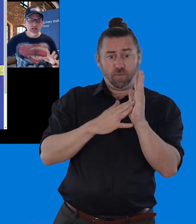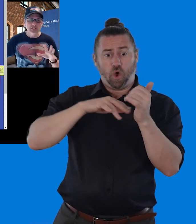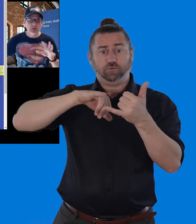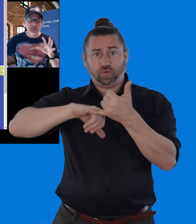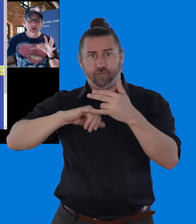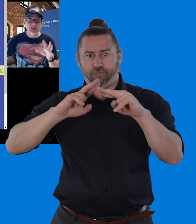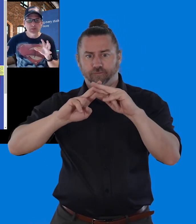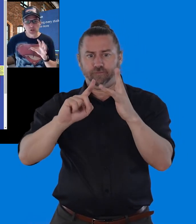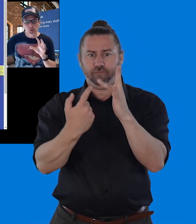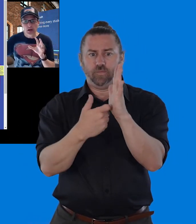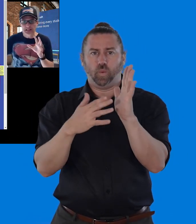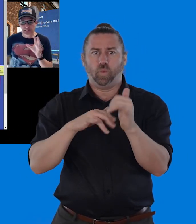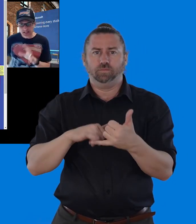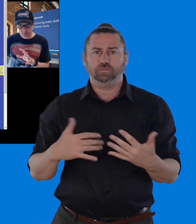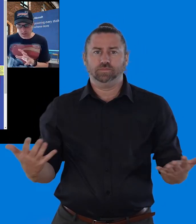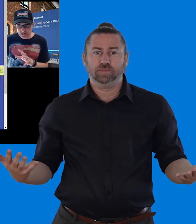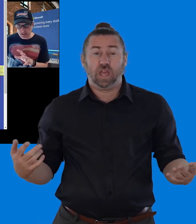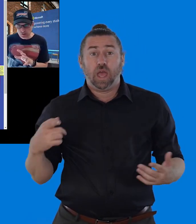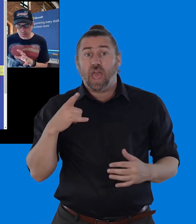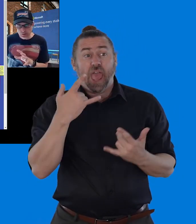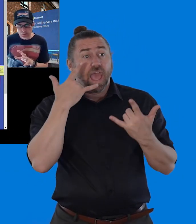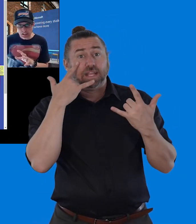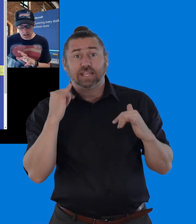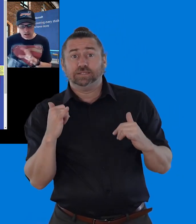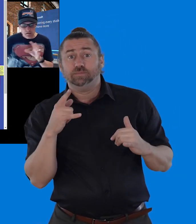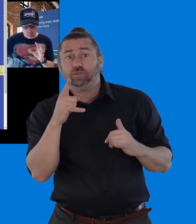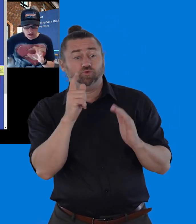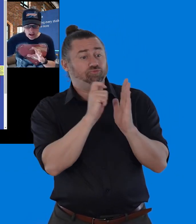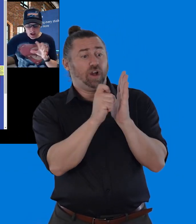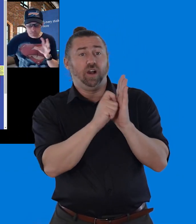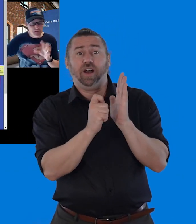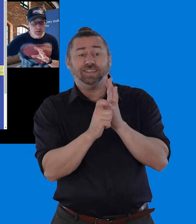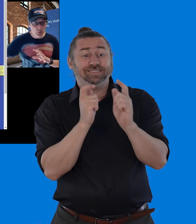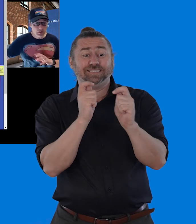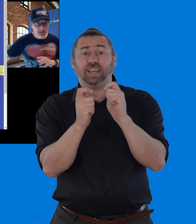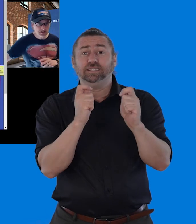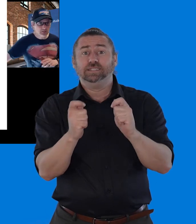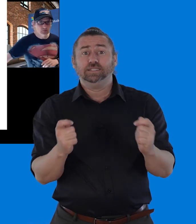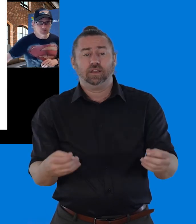So, it's going to make your assessments that you build in here are far more accessible.